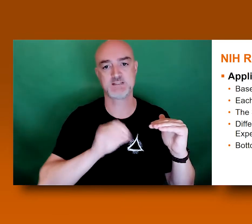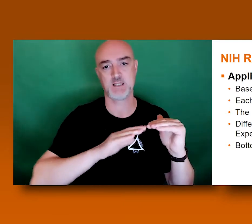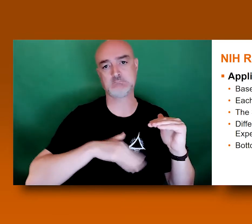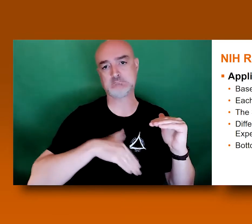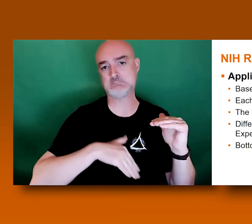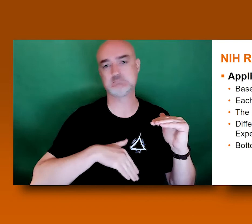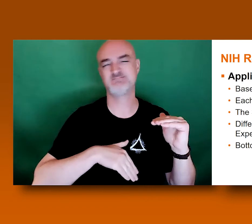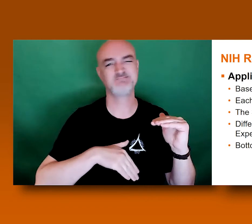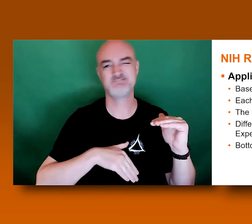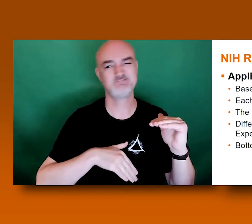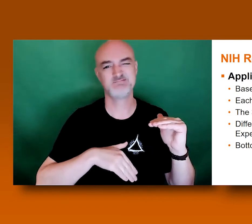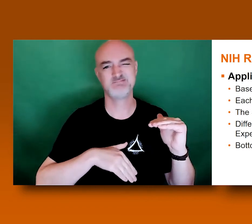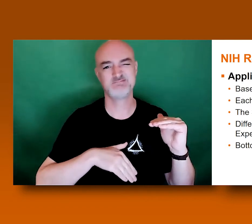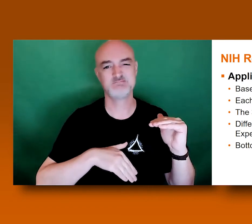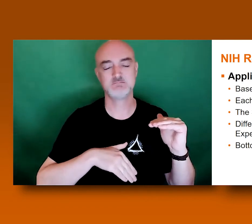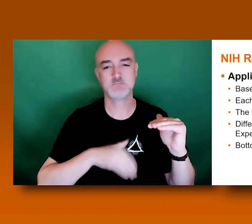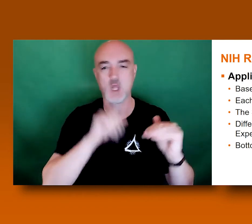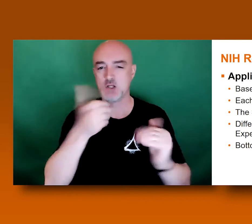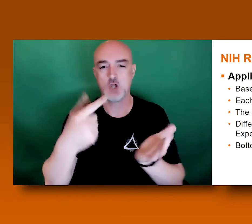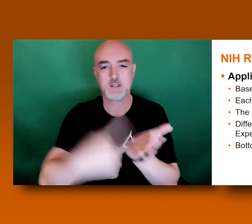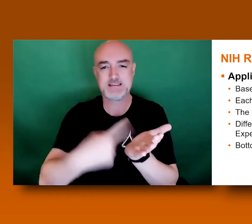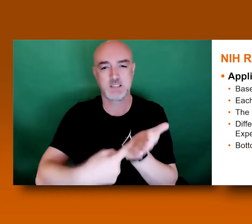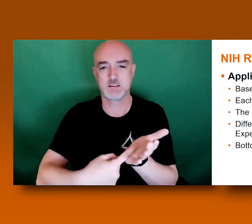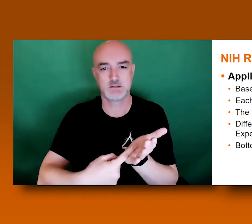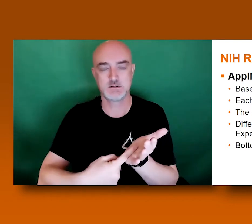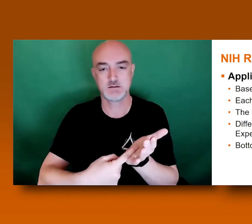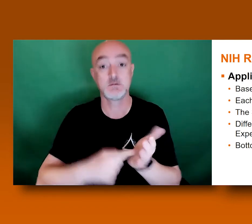If you're in that bottom 50%, you will not be discussed.